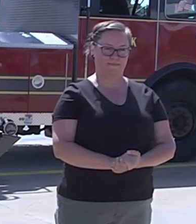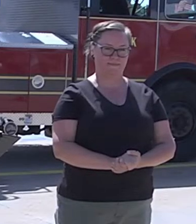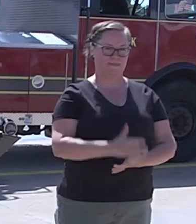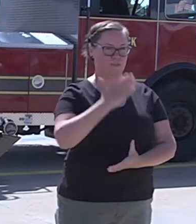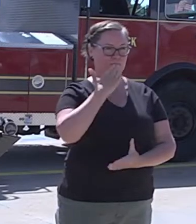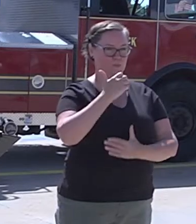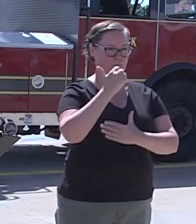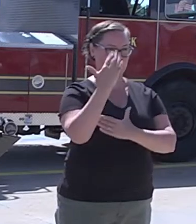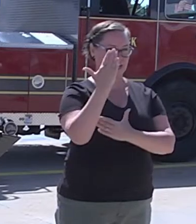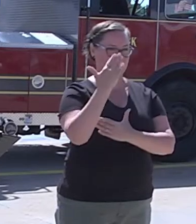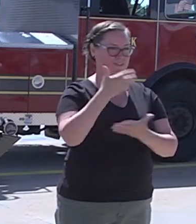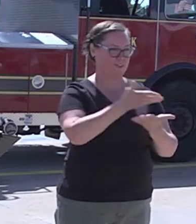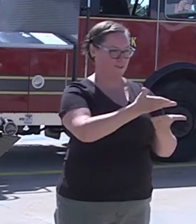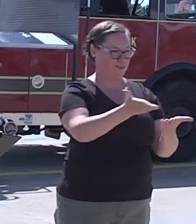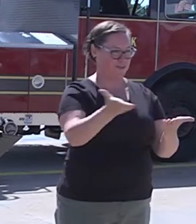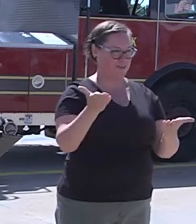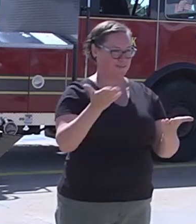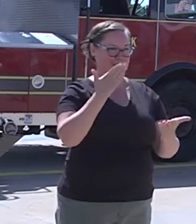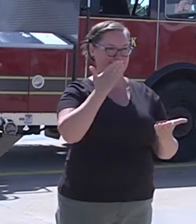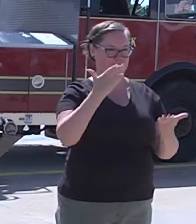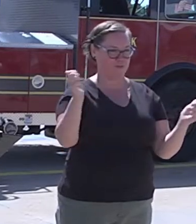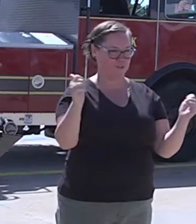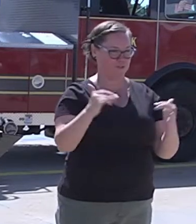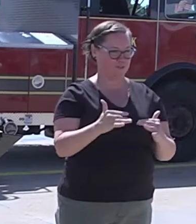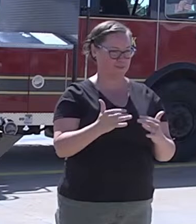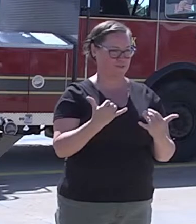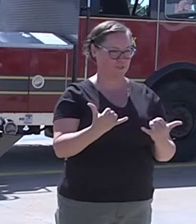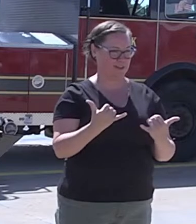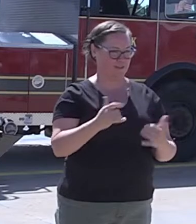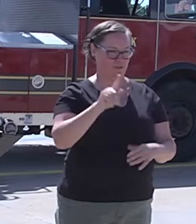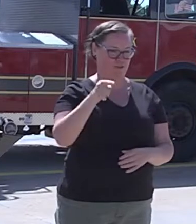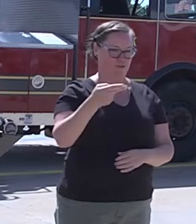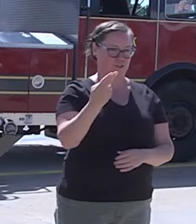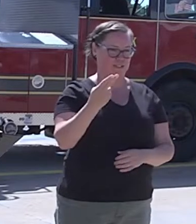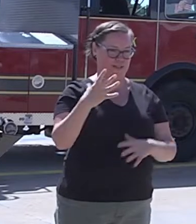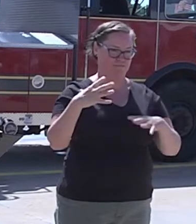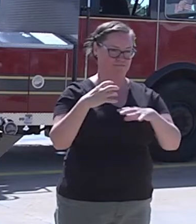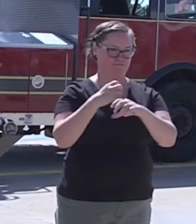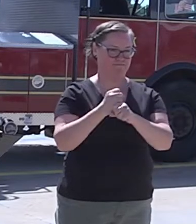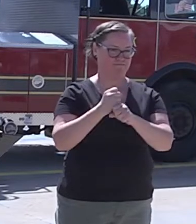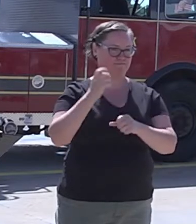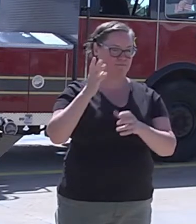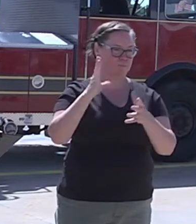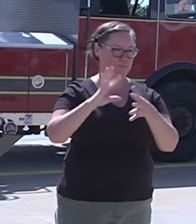good morning everyone thank you for joining us for the Thursday briefing out here with